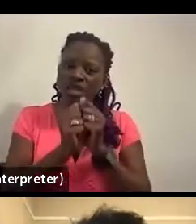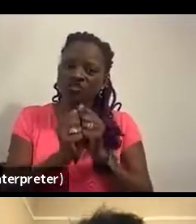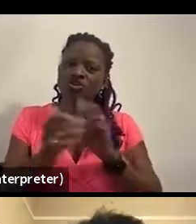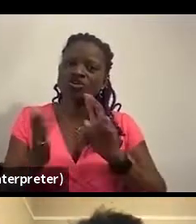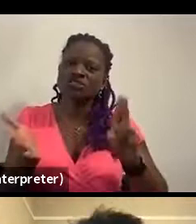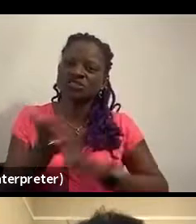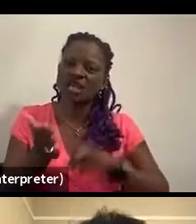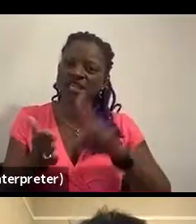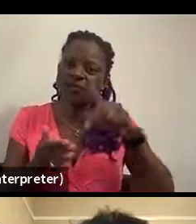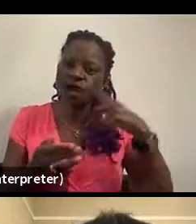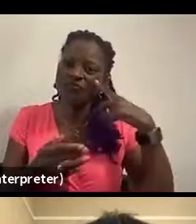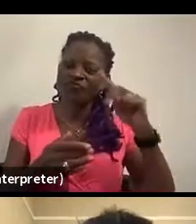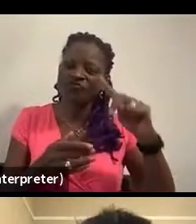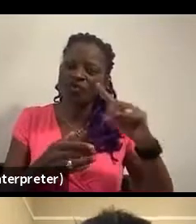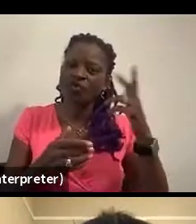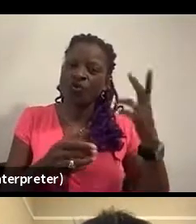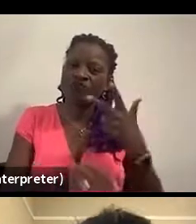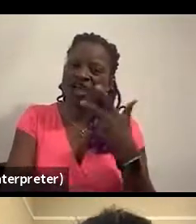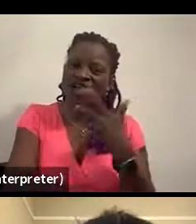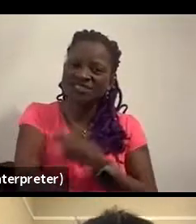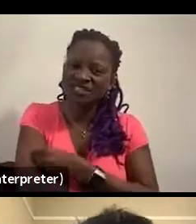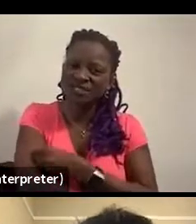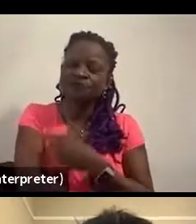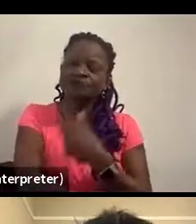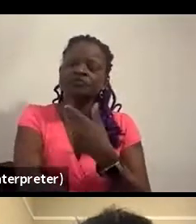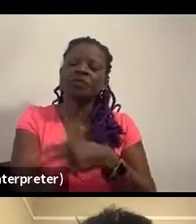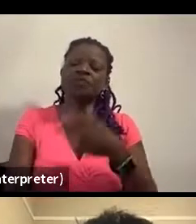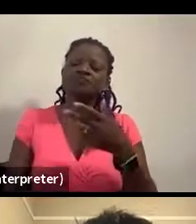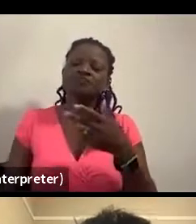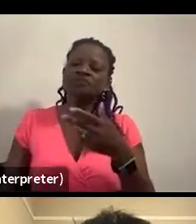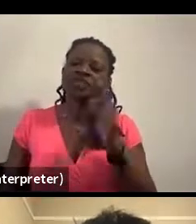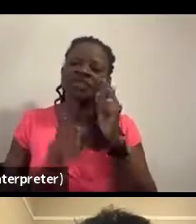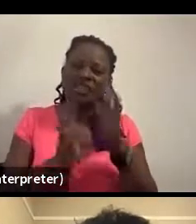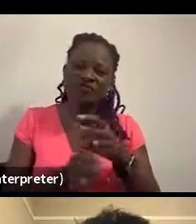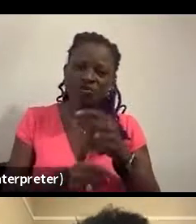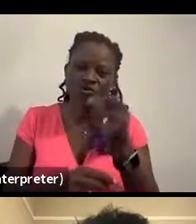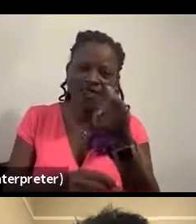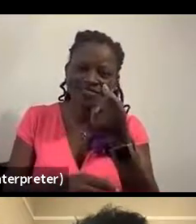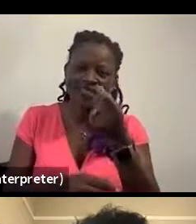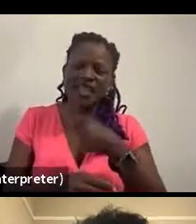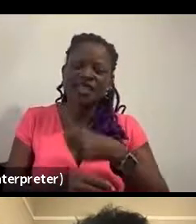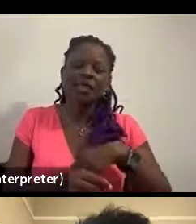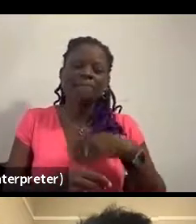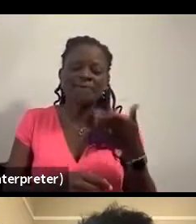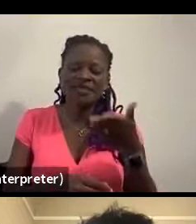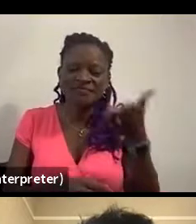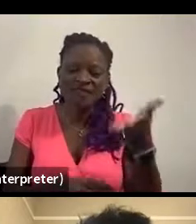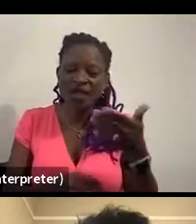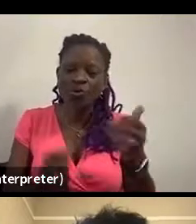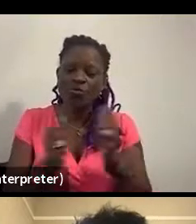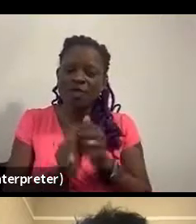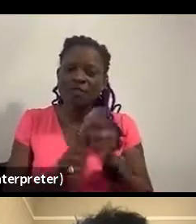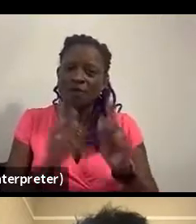If they can get one, vaccinate them on site and really be there with trusted messengers and then with those of us who